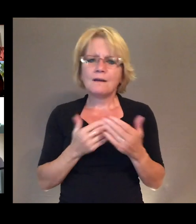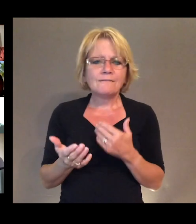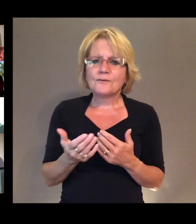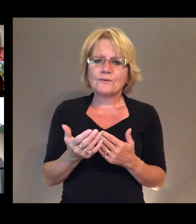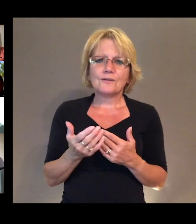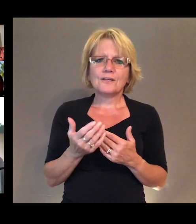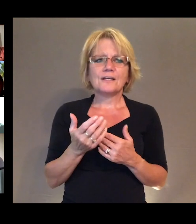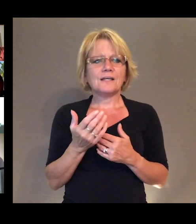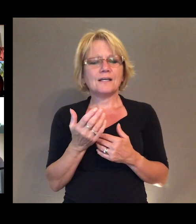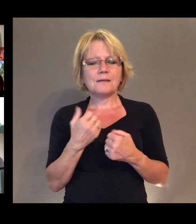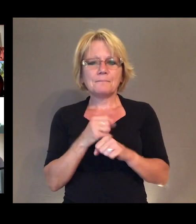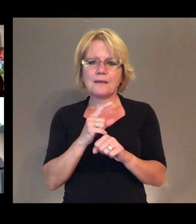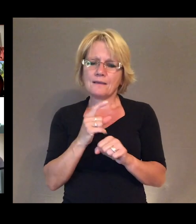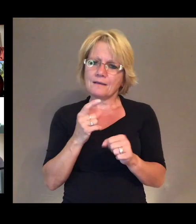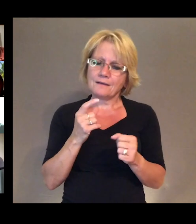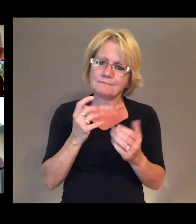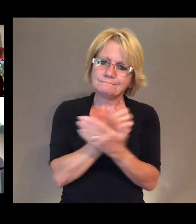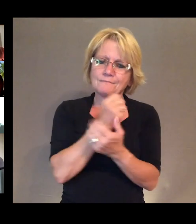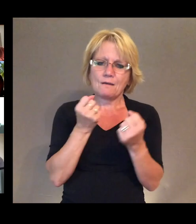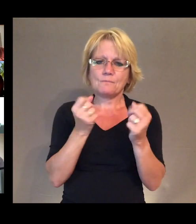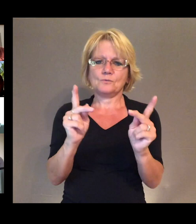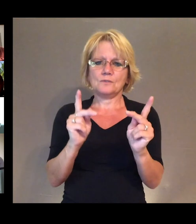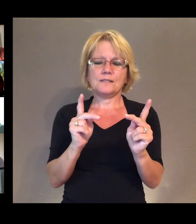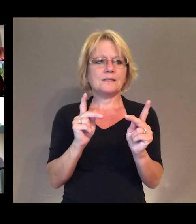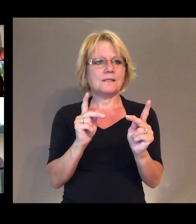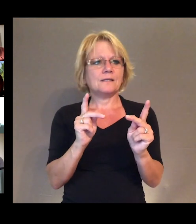Make those opportunities available. Don't expect those opportunities to come to you.